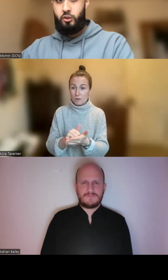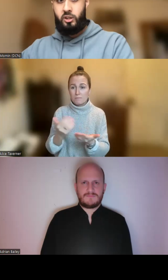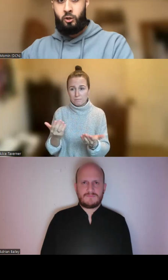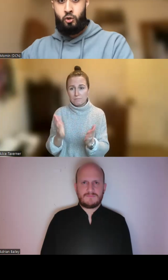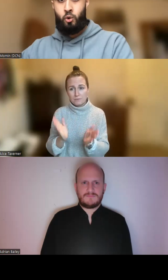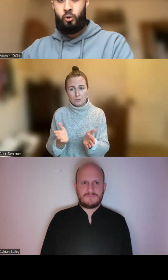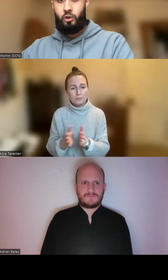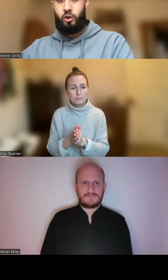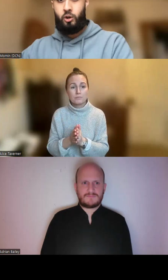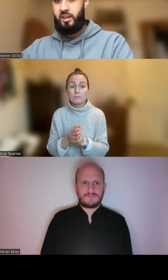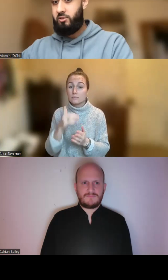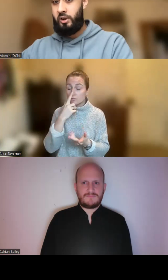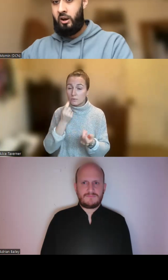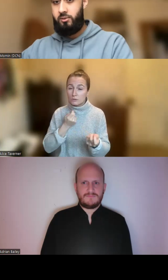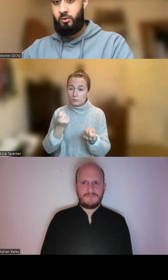You can control your customer inflow and outflow.